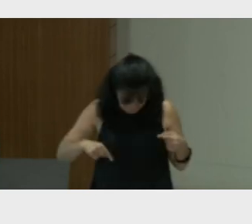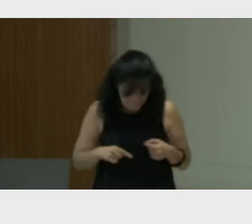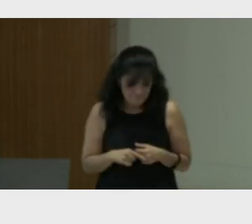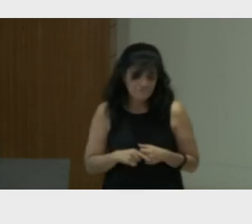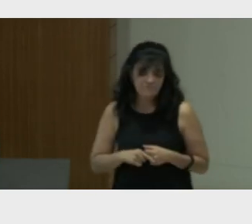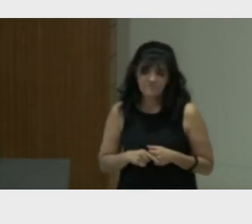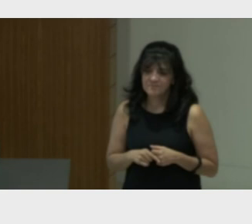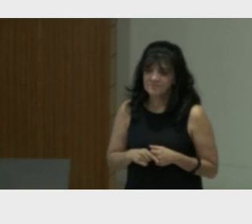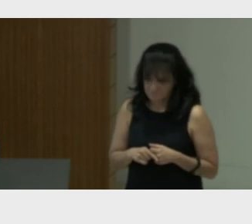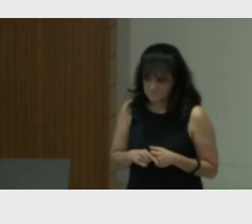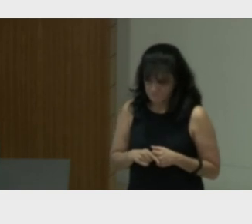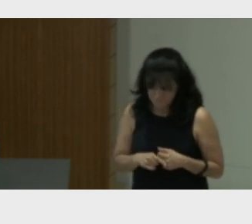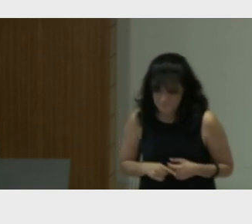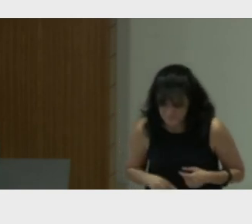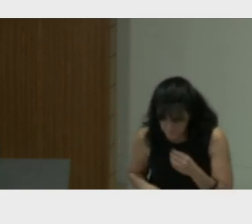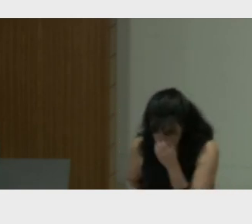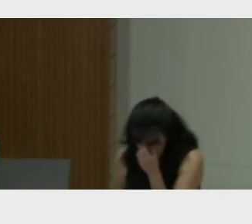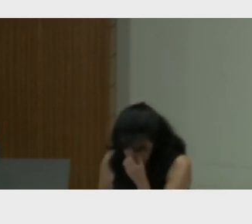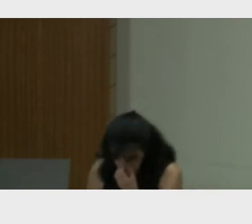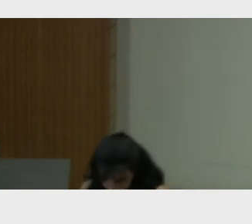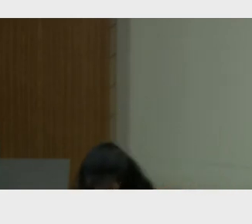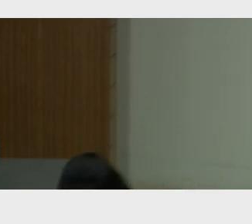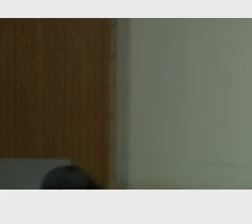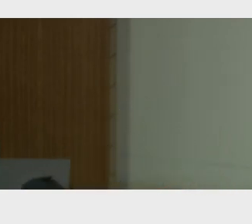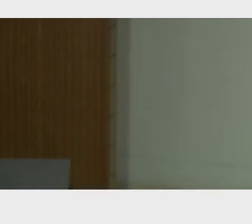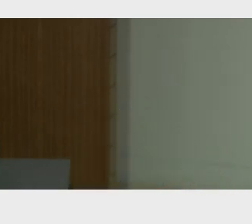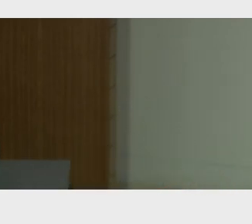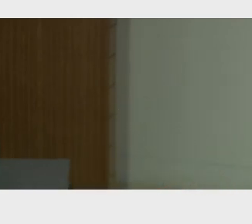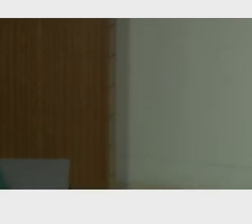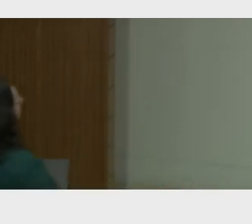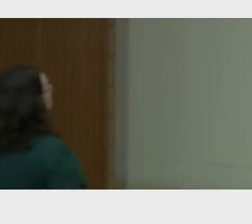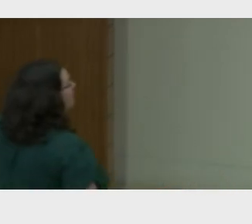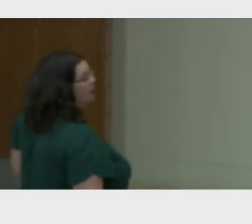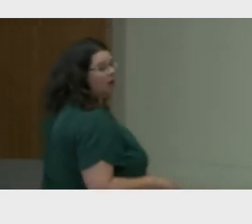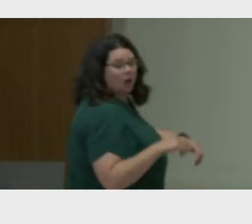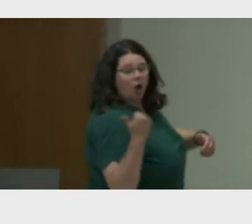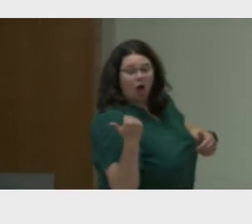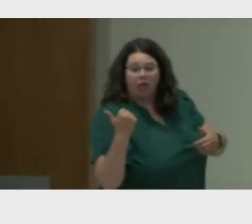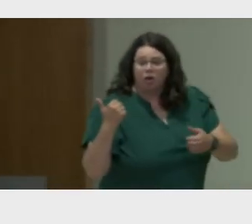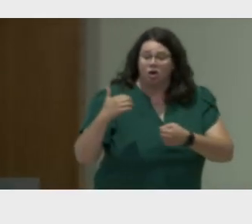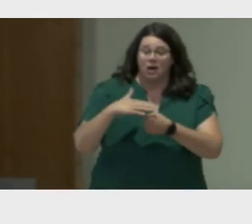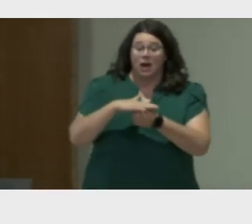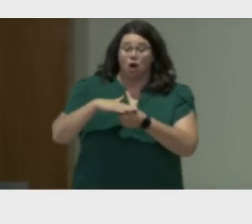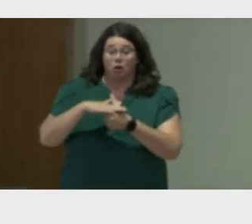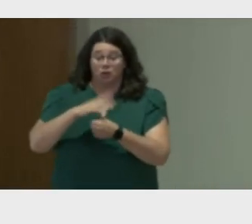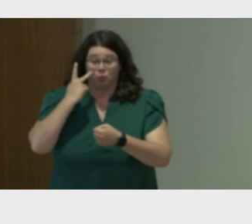Other codes of conduct in other areas have this as well. In such diverse Fields as medicine,